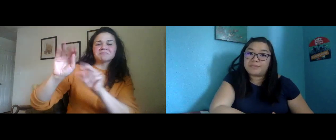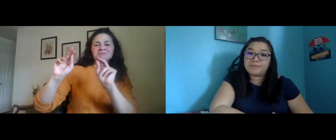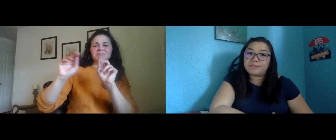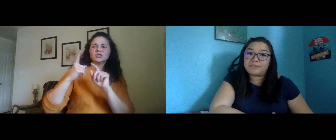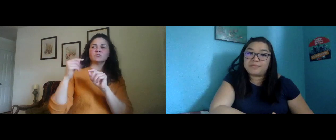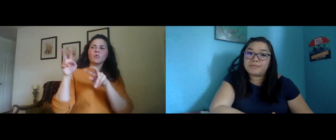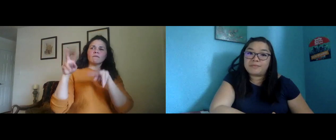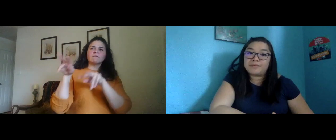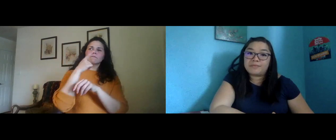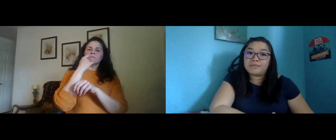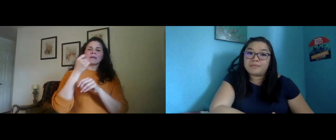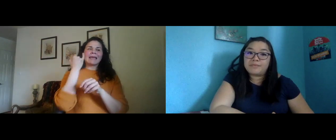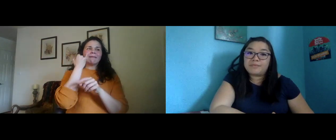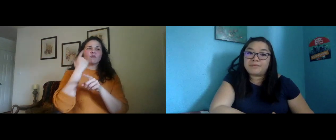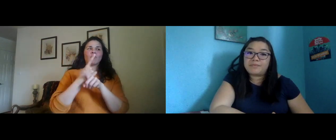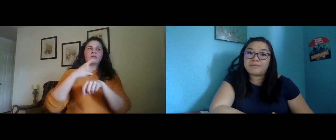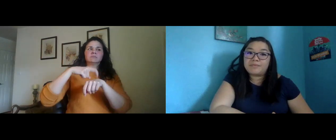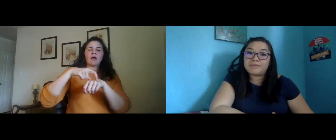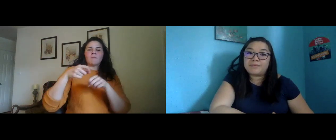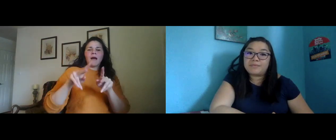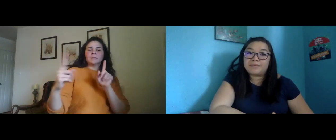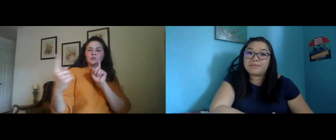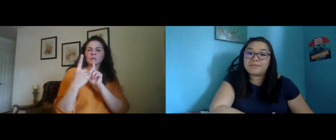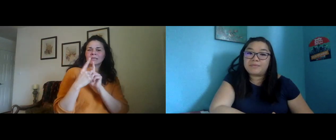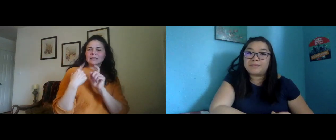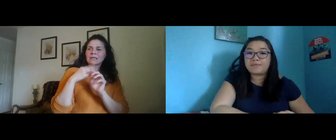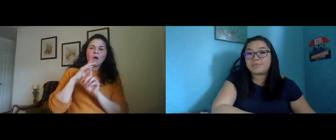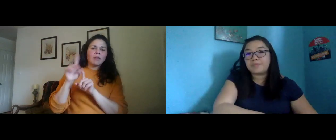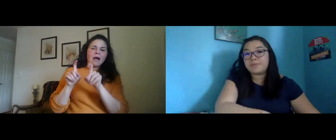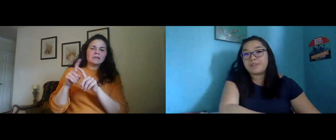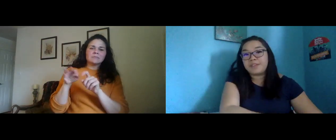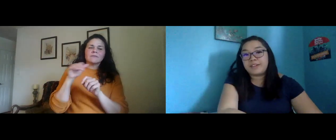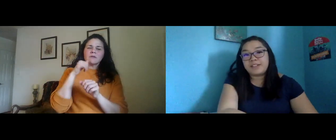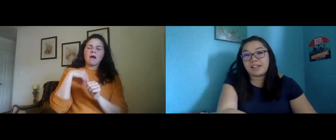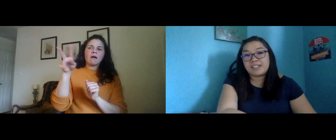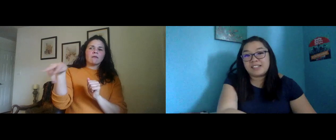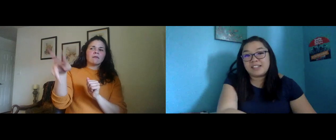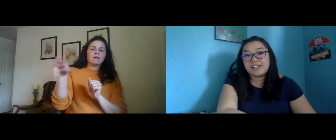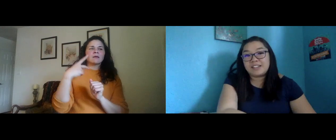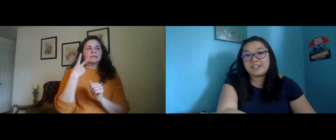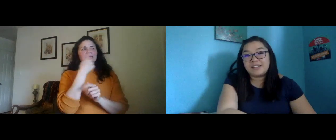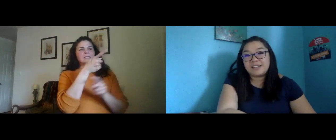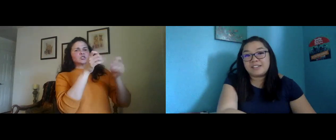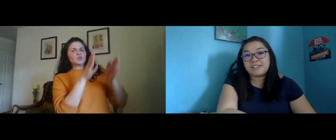for example, I wouldn’t just ask them for advice. I would sit back and observe. If it was the right time to engage with that person, I would ask. If not, I can just watch.